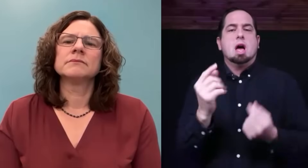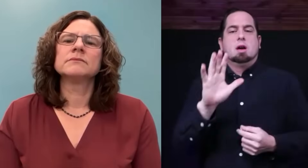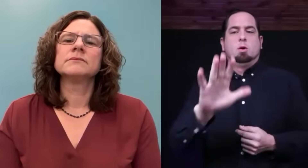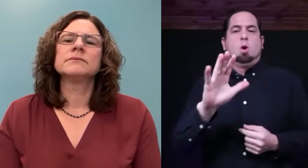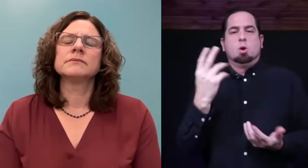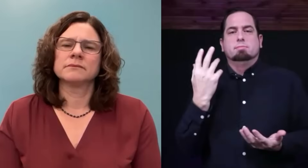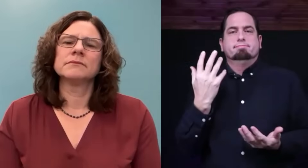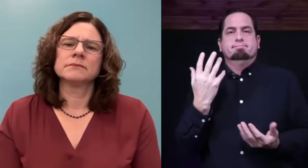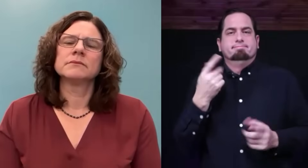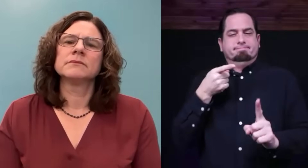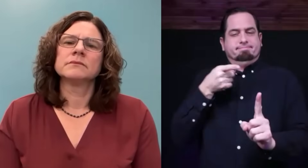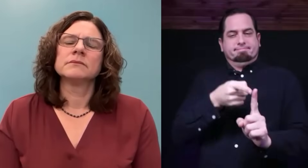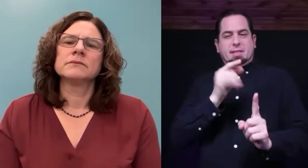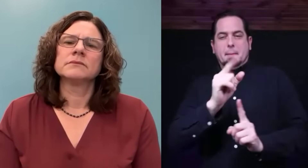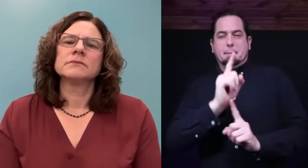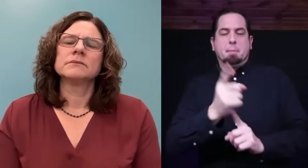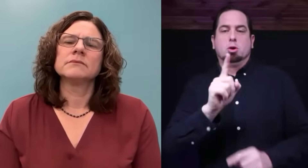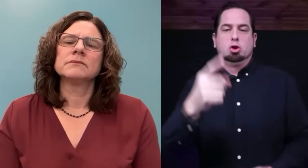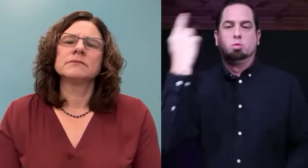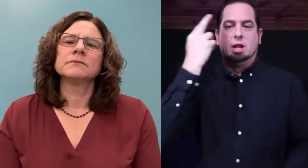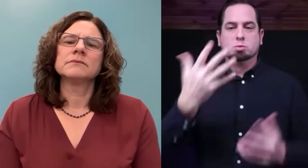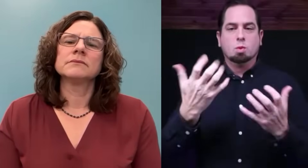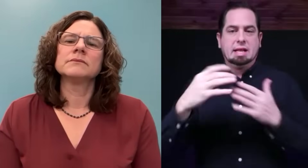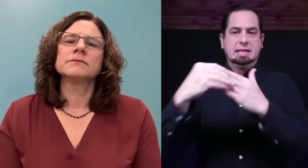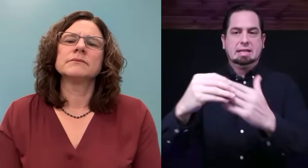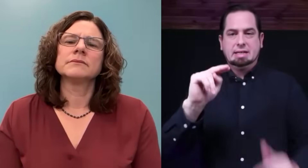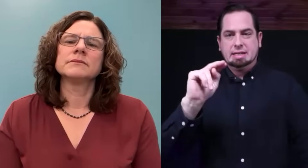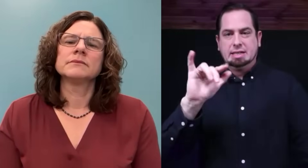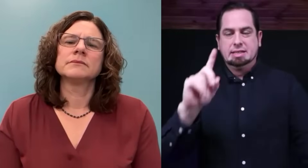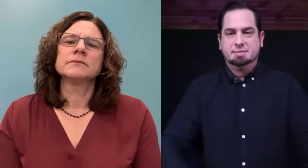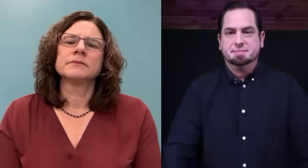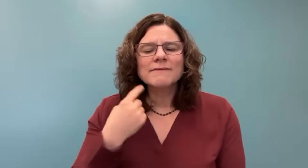What was the moment that you realized you wanted to lead NTID?